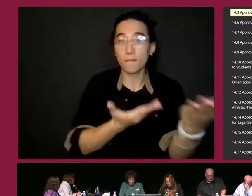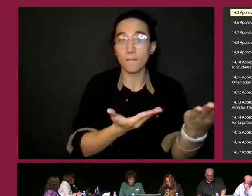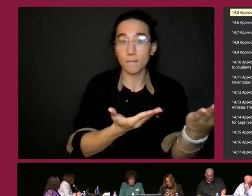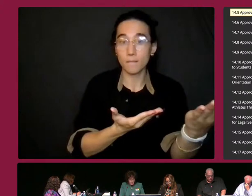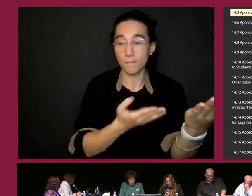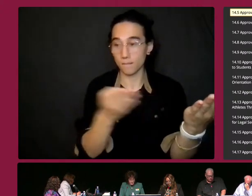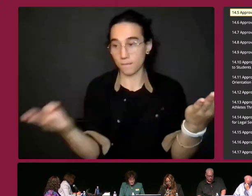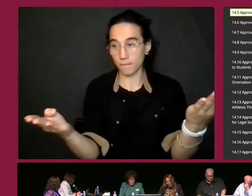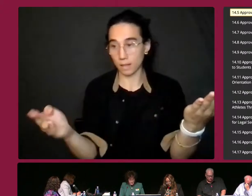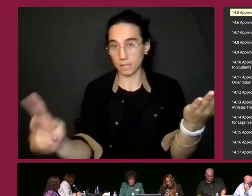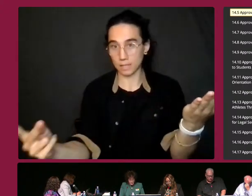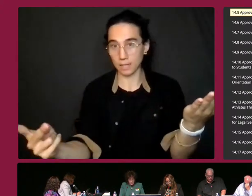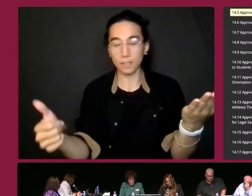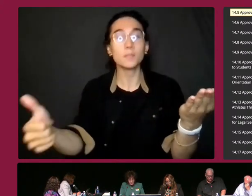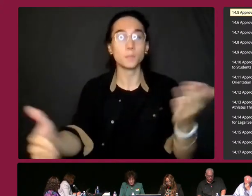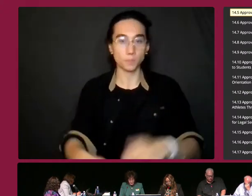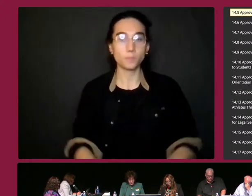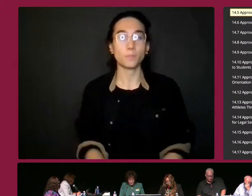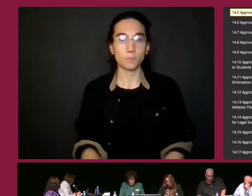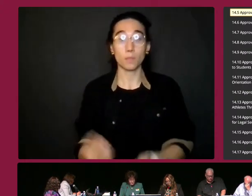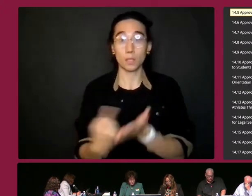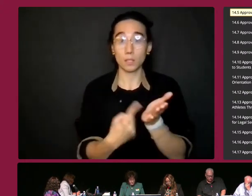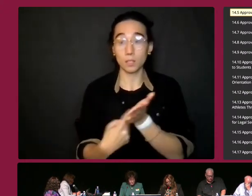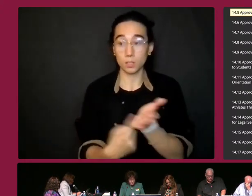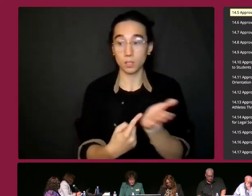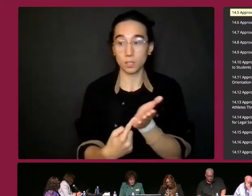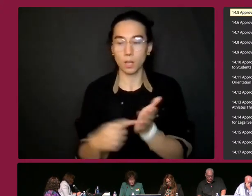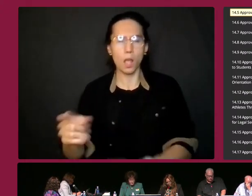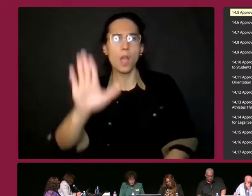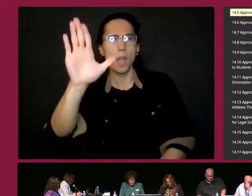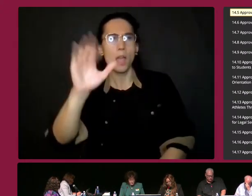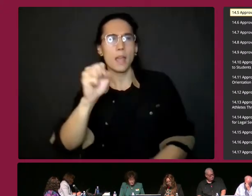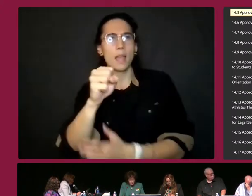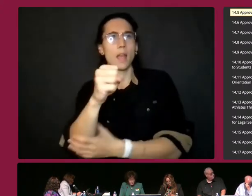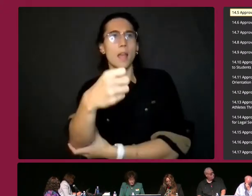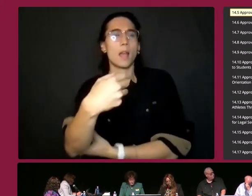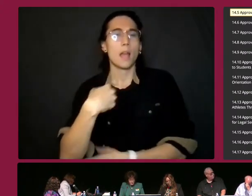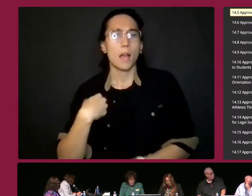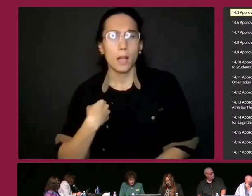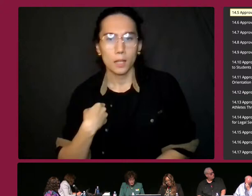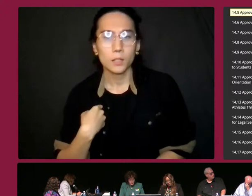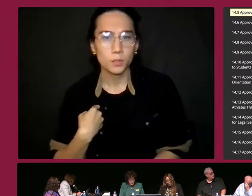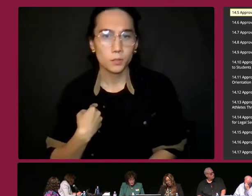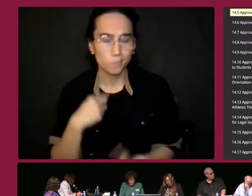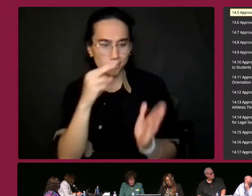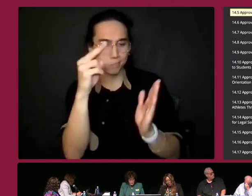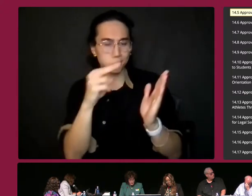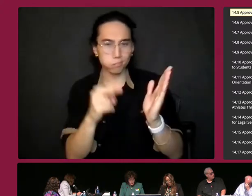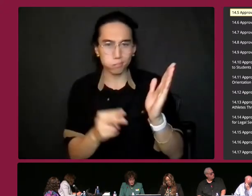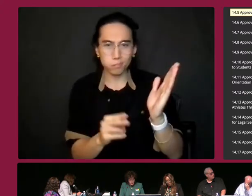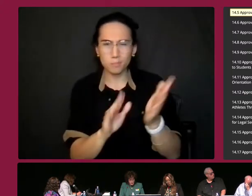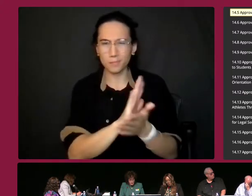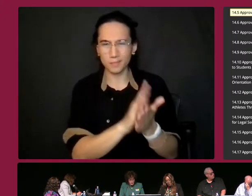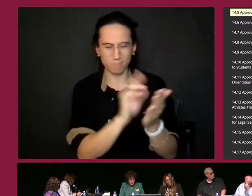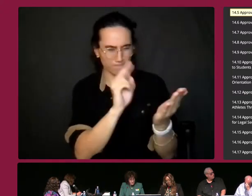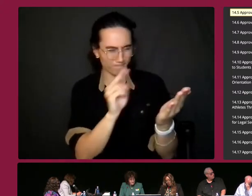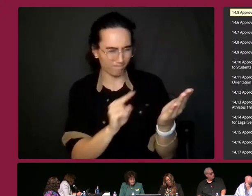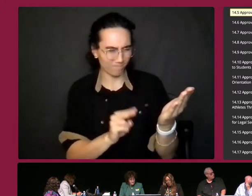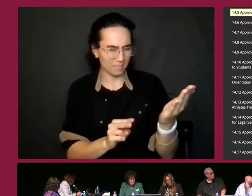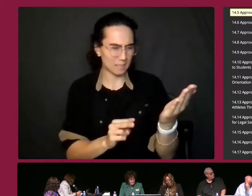Second. Discussion? Ah, yes. I went through the, the documents and I was just wondering, uh, if there was any clarification as